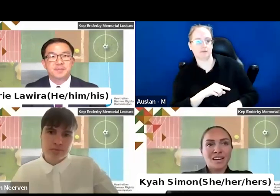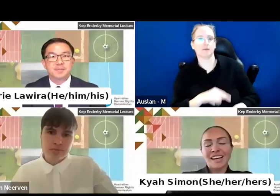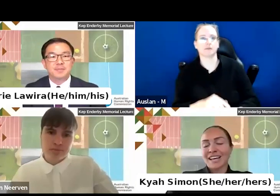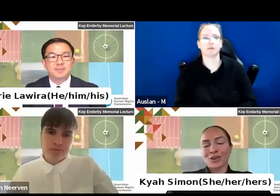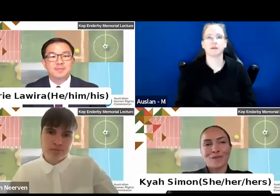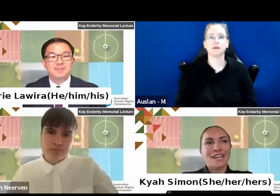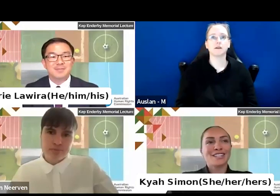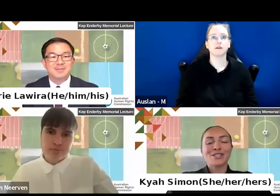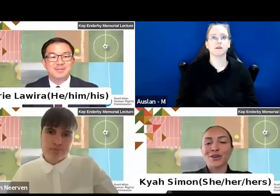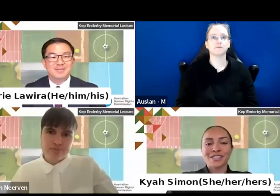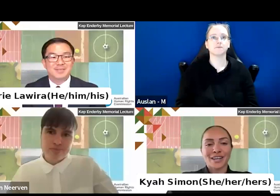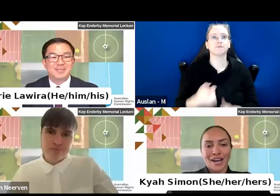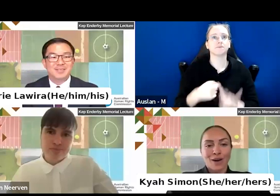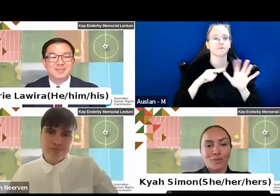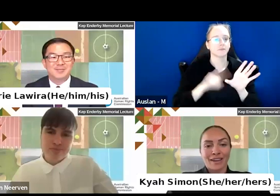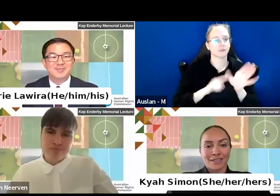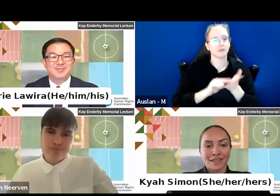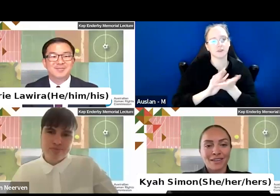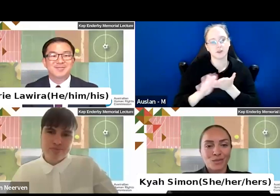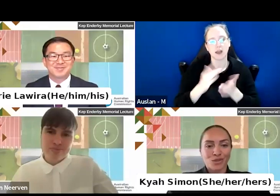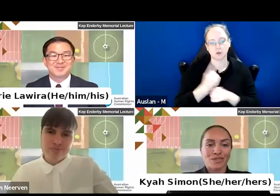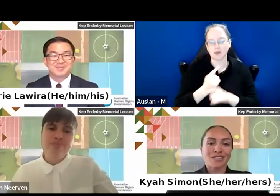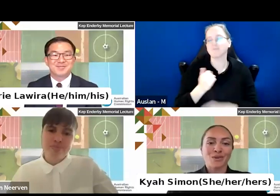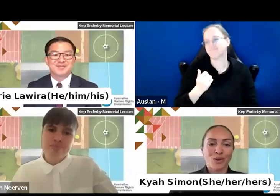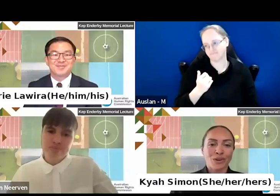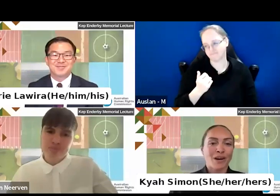Yeah, look, I mean, it's no secret how amazing the most recent World Cup